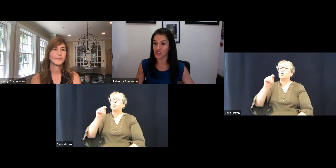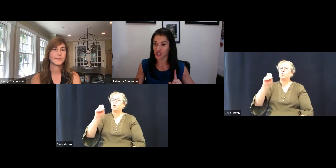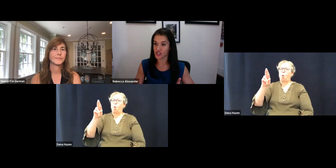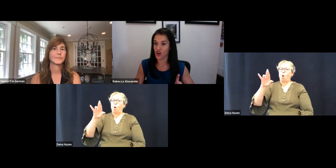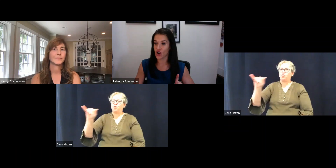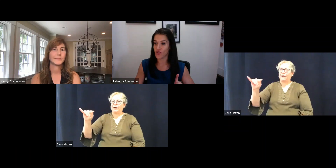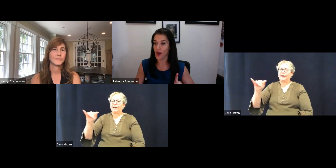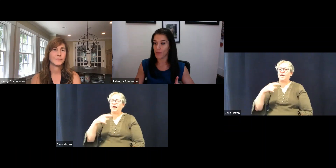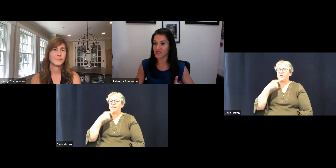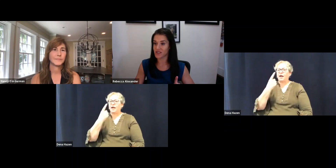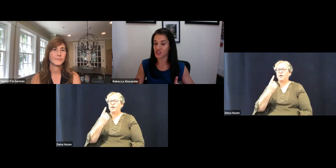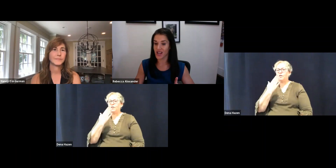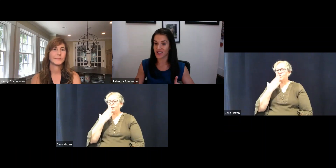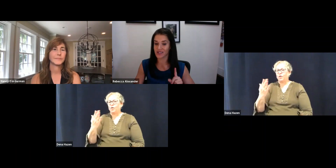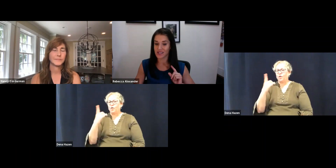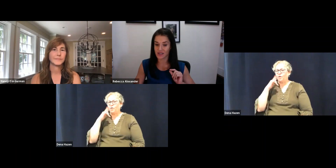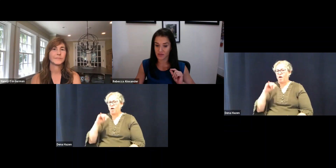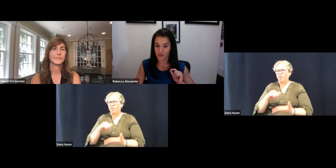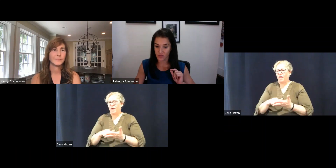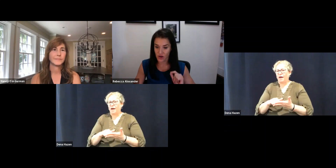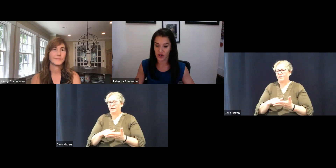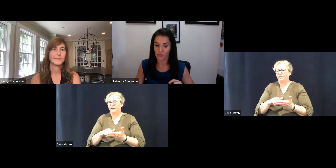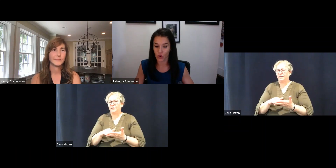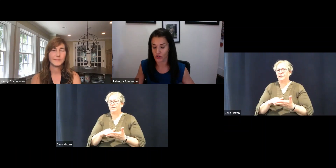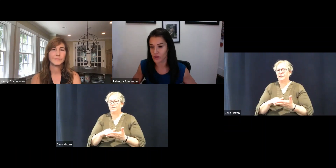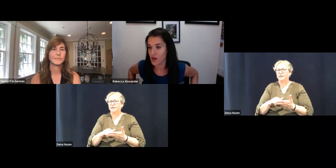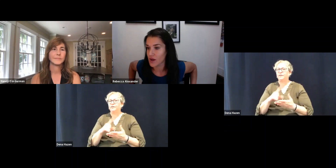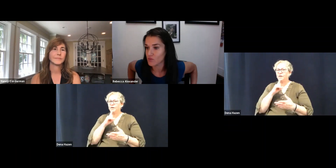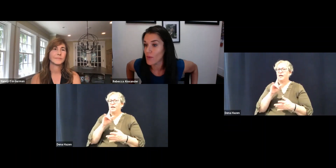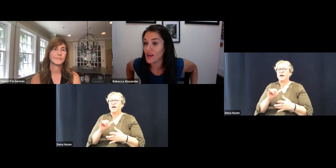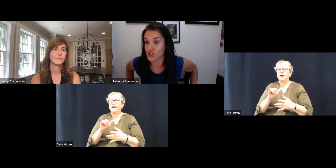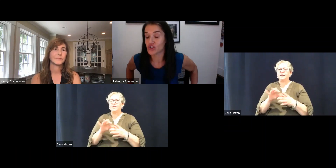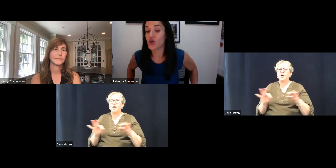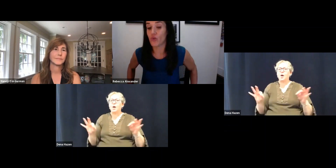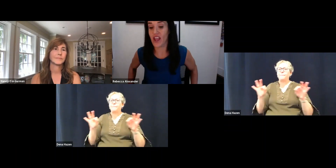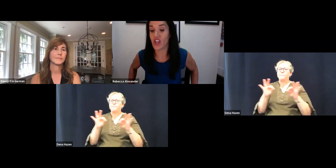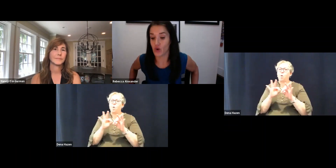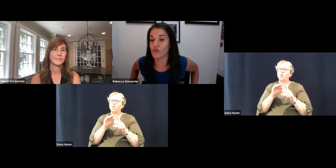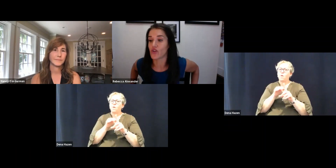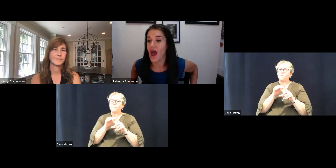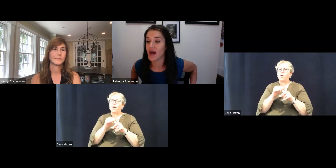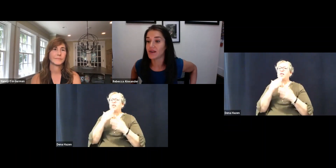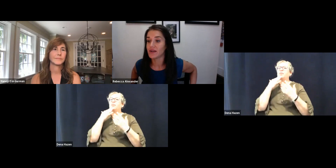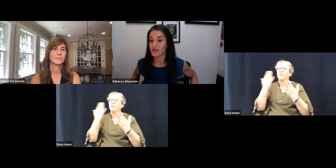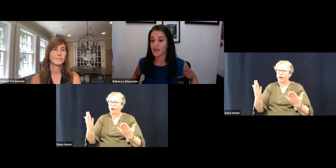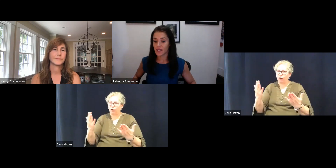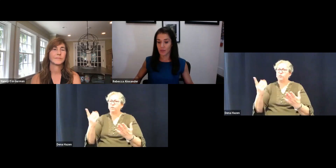I just saw that message, and it is a very important reminder. So thank you for that.